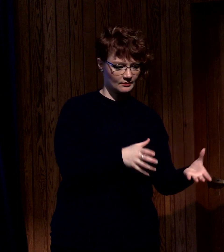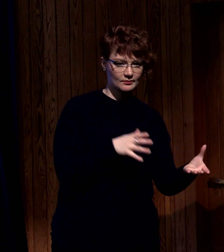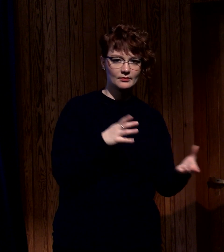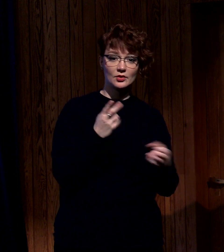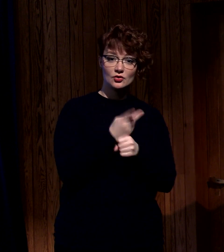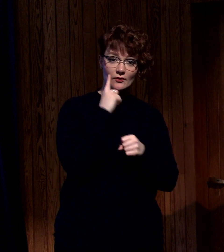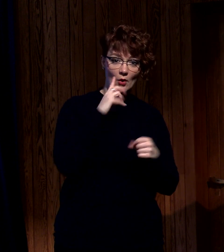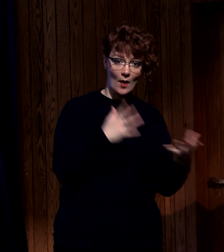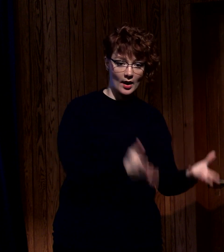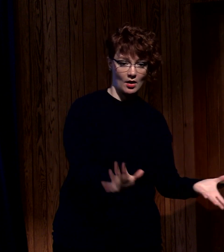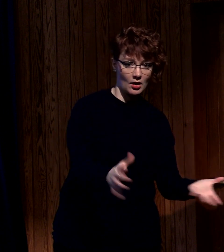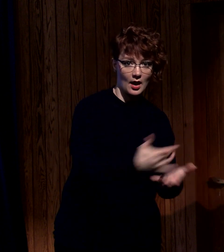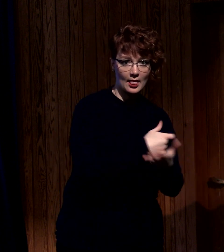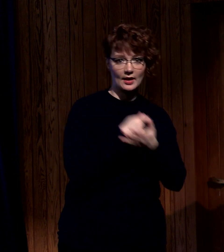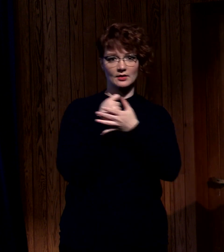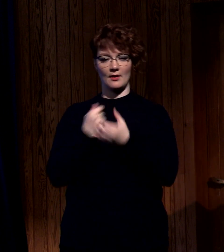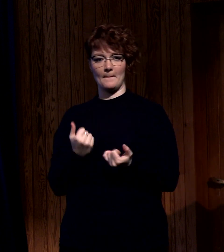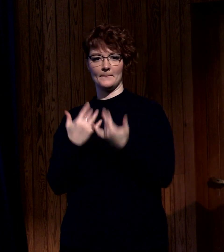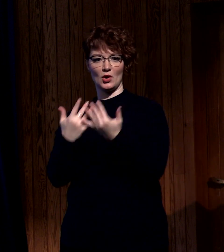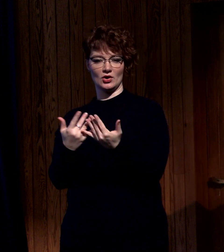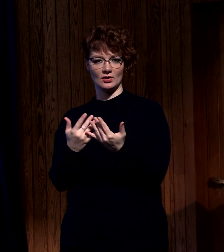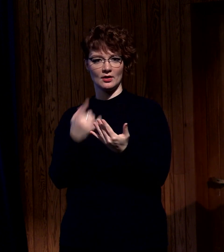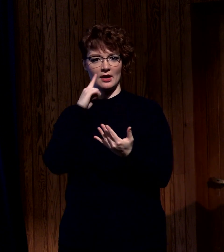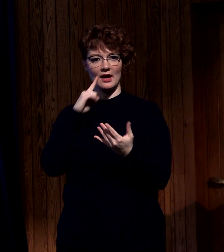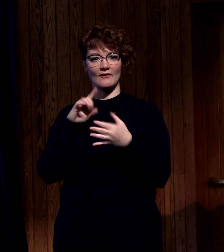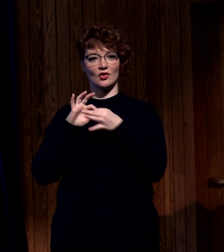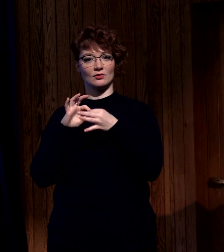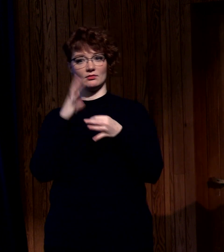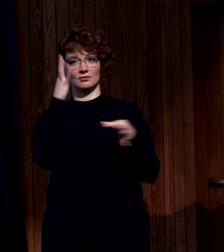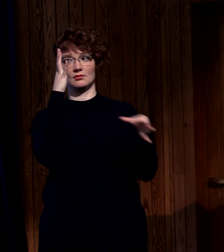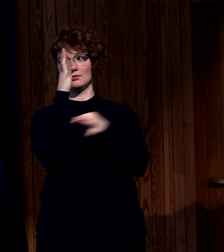into the fire and burned. If you remain in me and my words remain